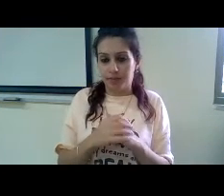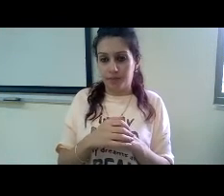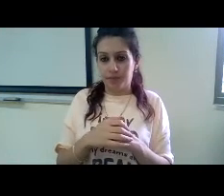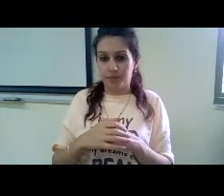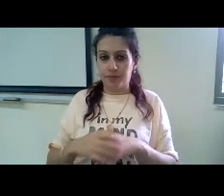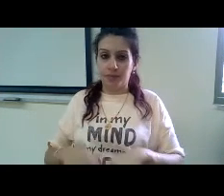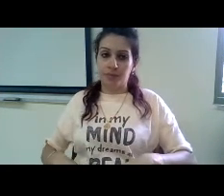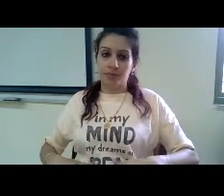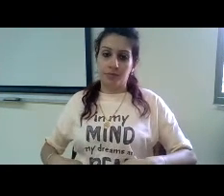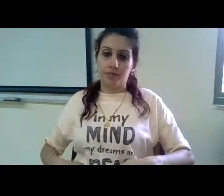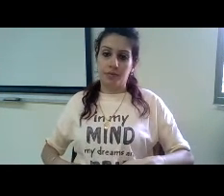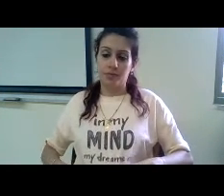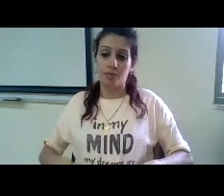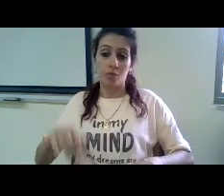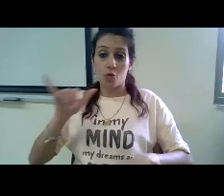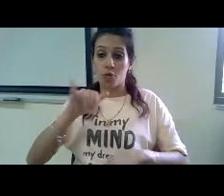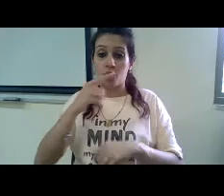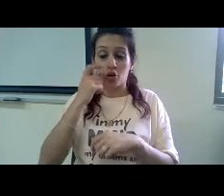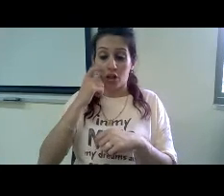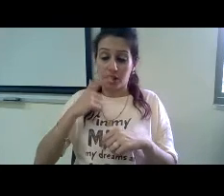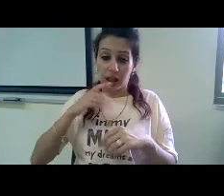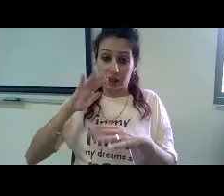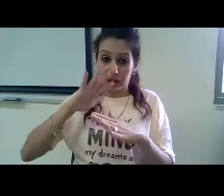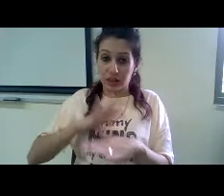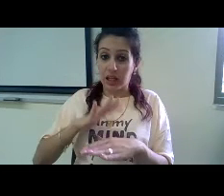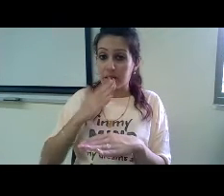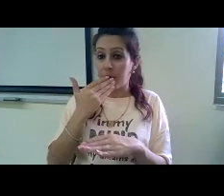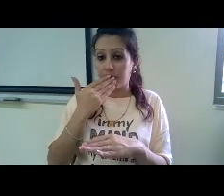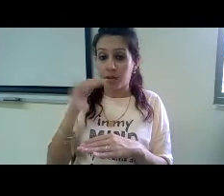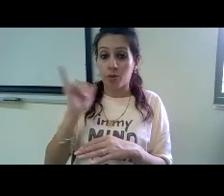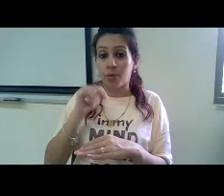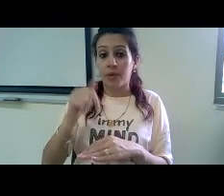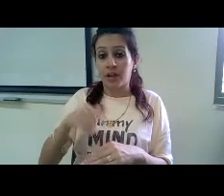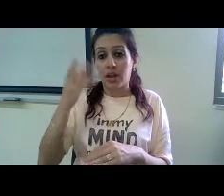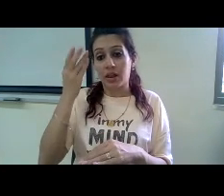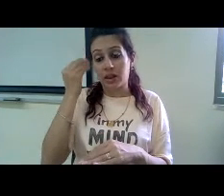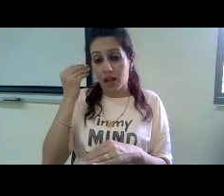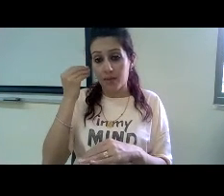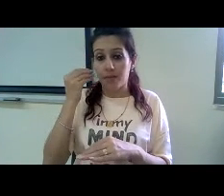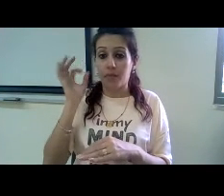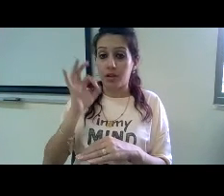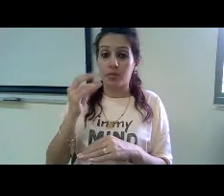So it has to be done very differently at home and at school.